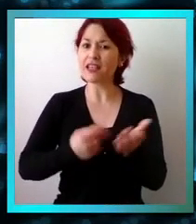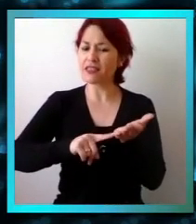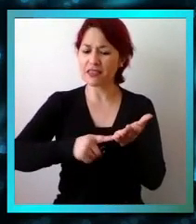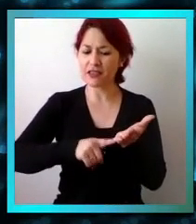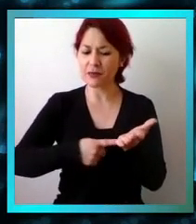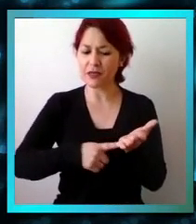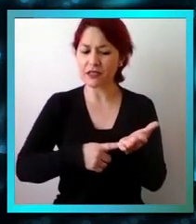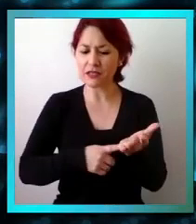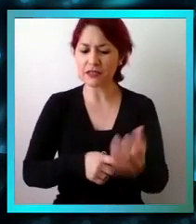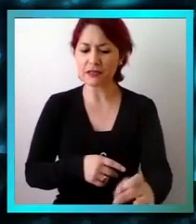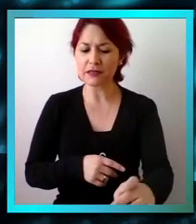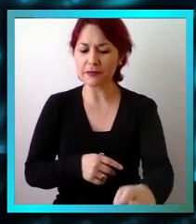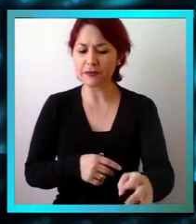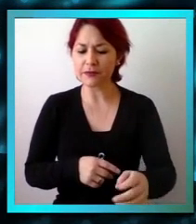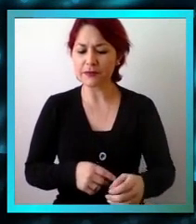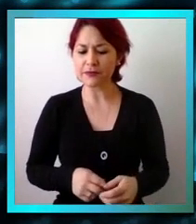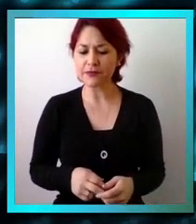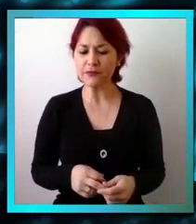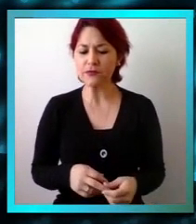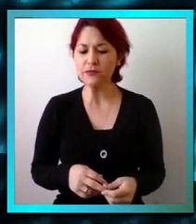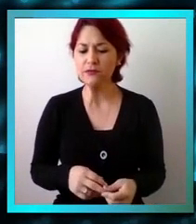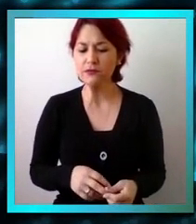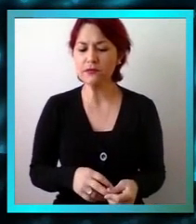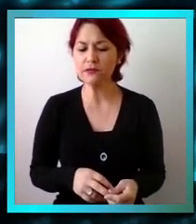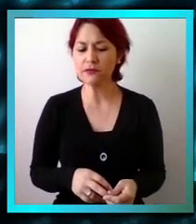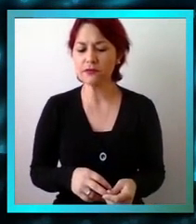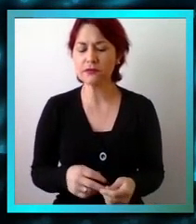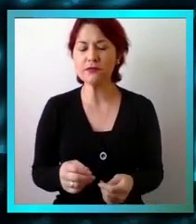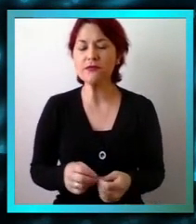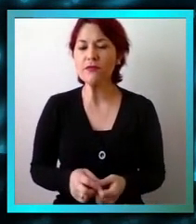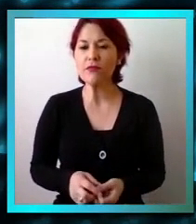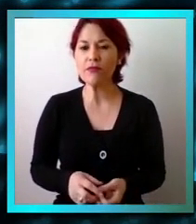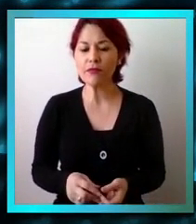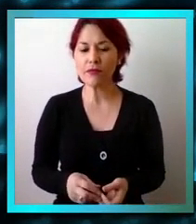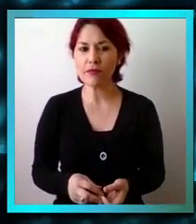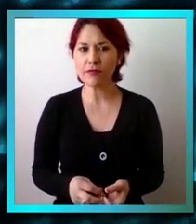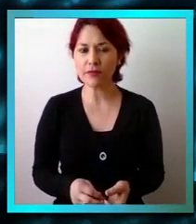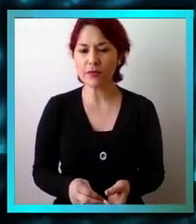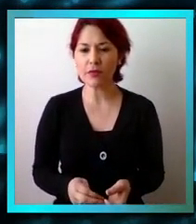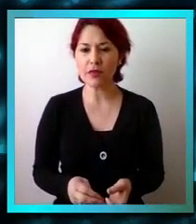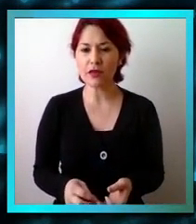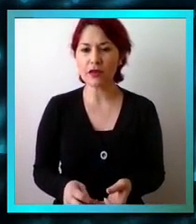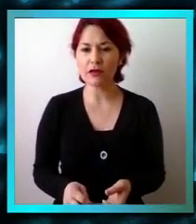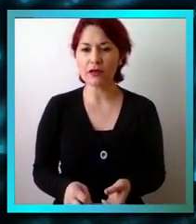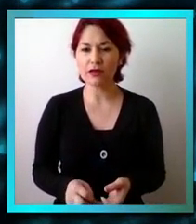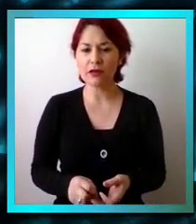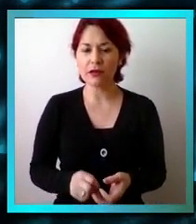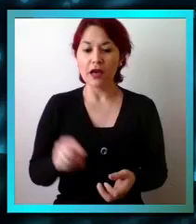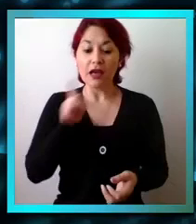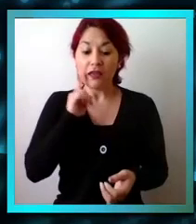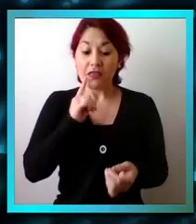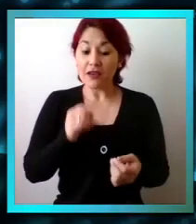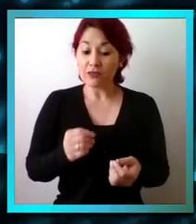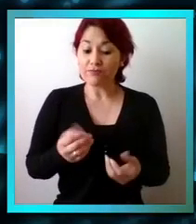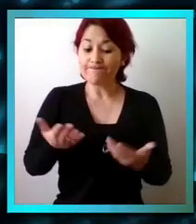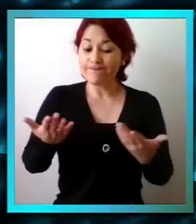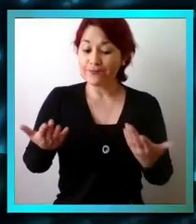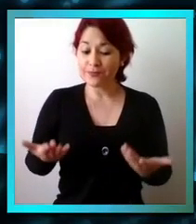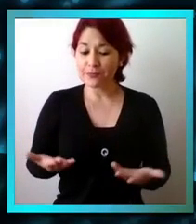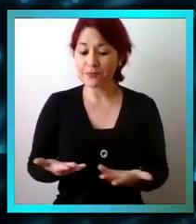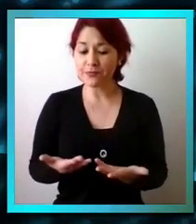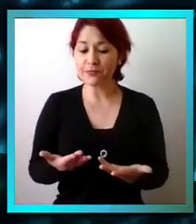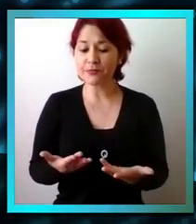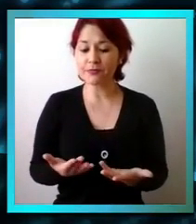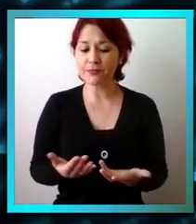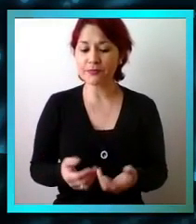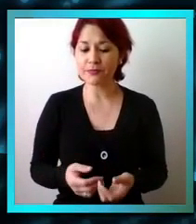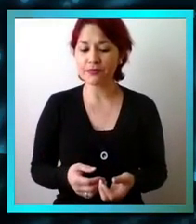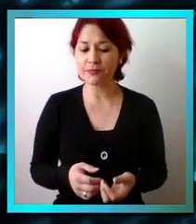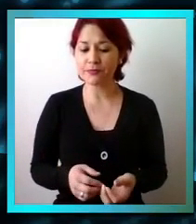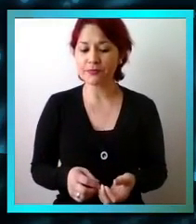of the system in our case uh if there's even one model is compromised uh it stays isolated uh the